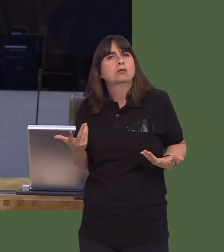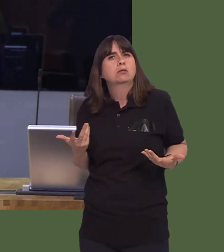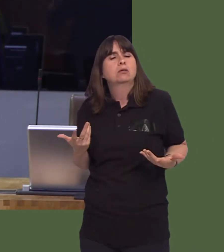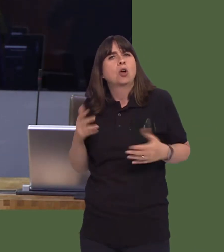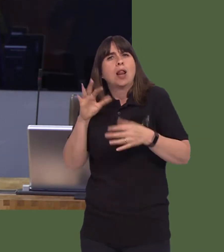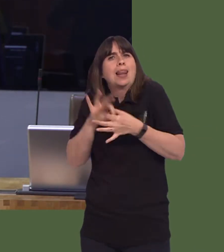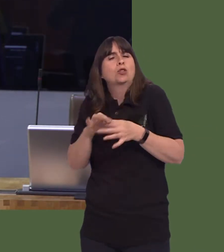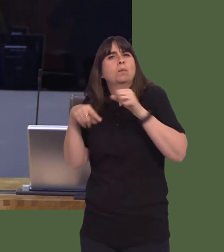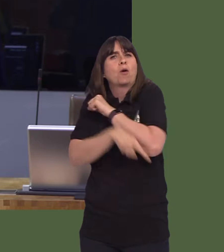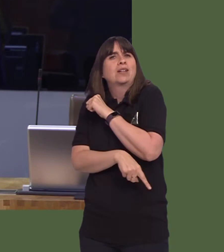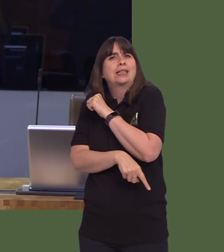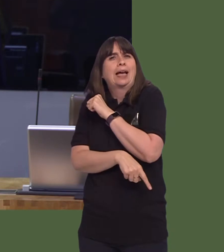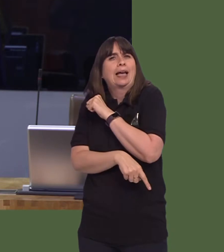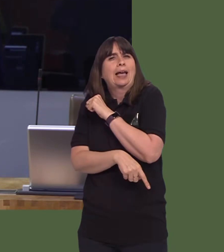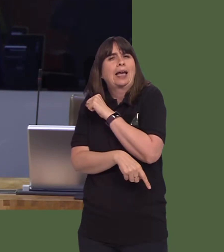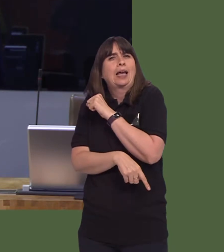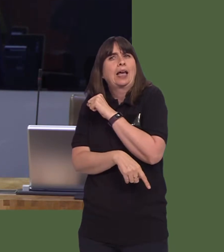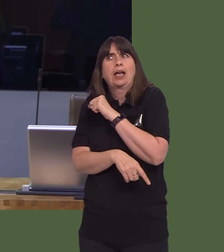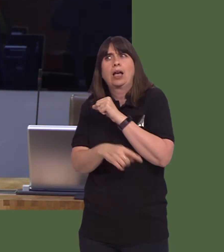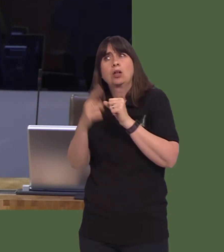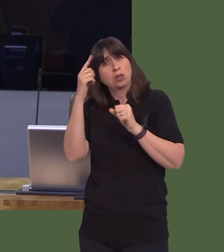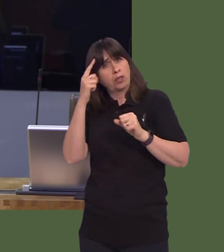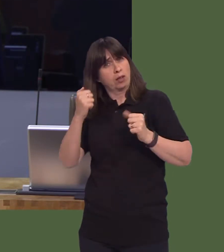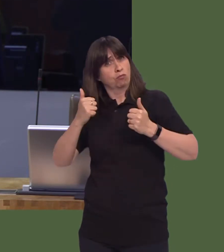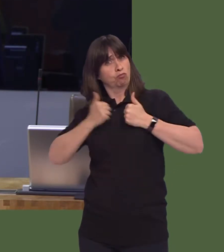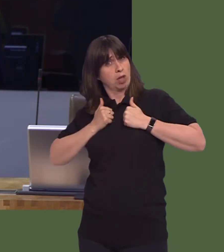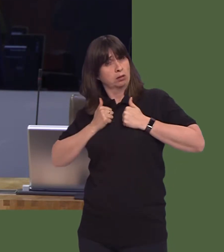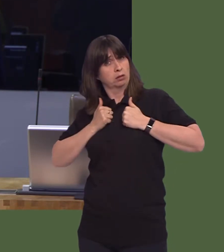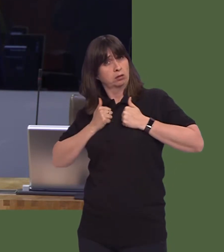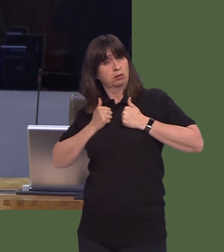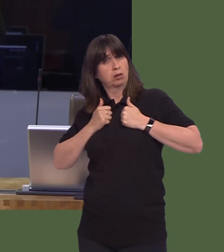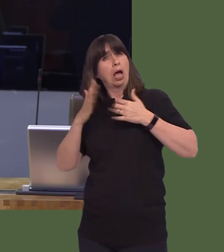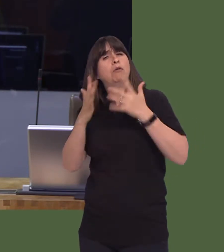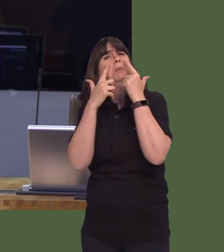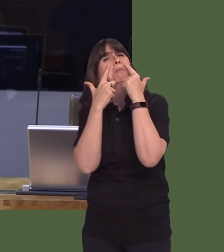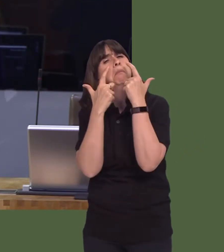So, does the First Minister not agree with me that we need to be very careful about the